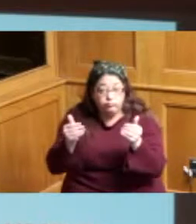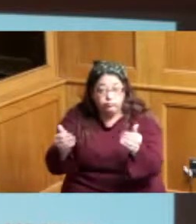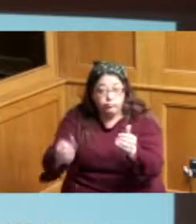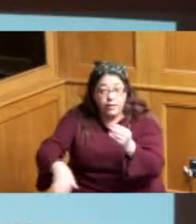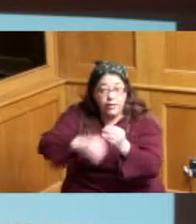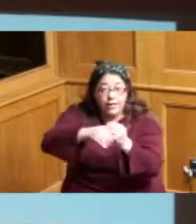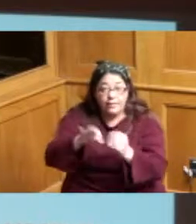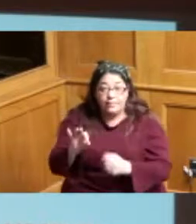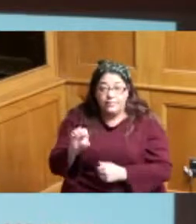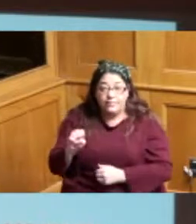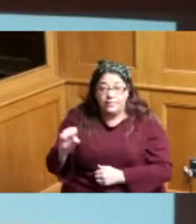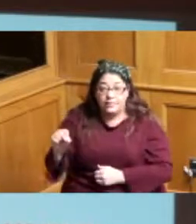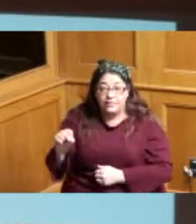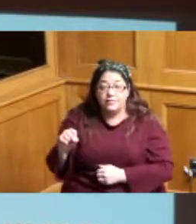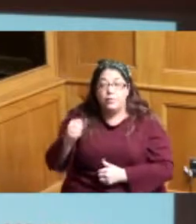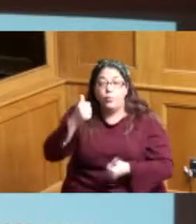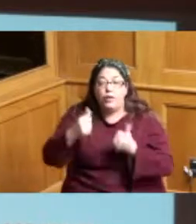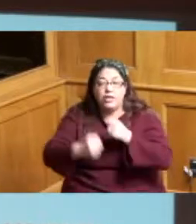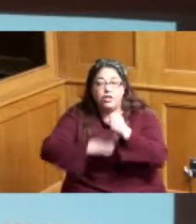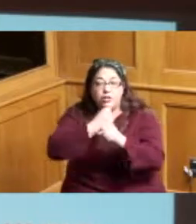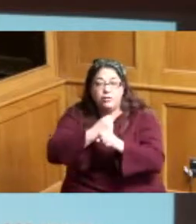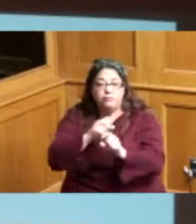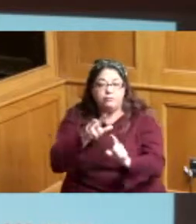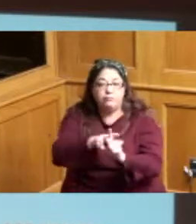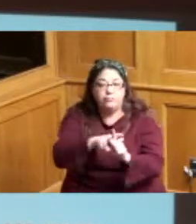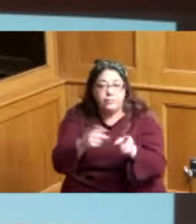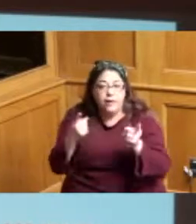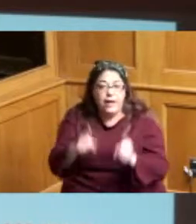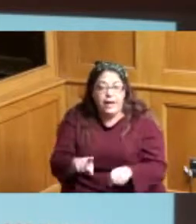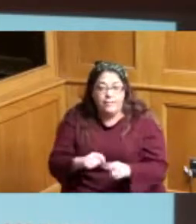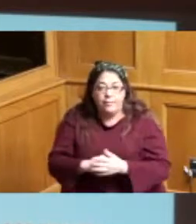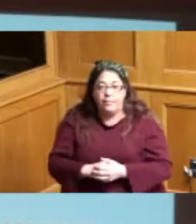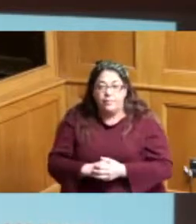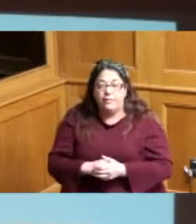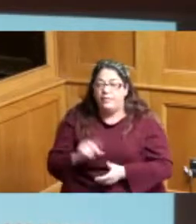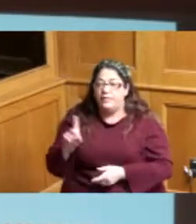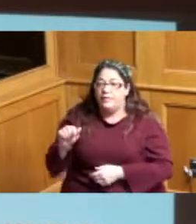that implementation happens this analysis will be updated to reflect that particular year